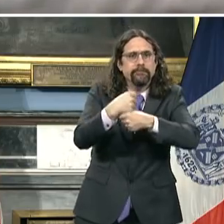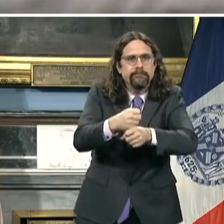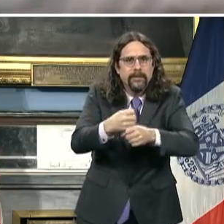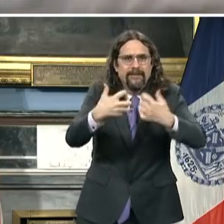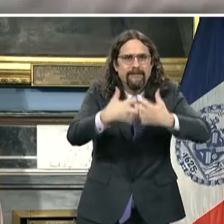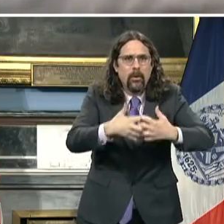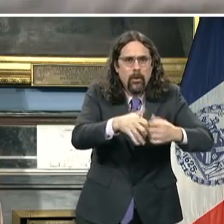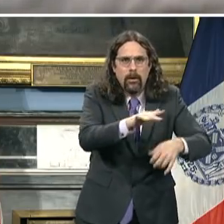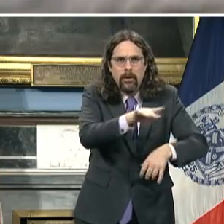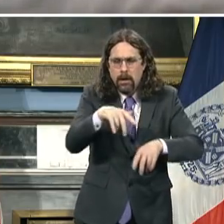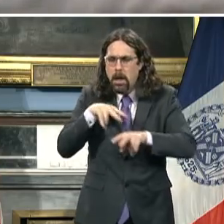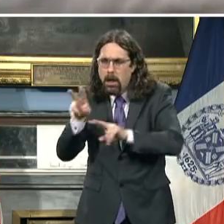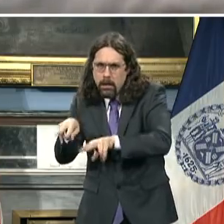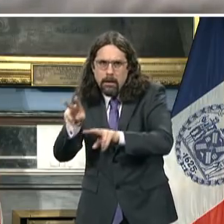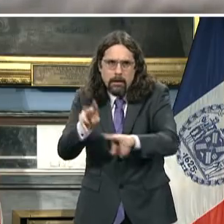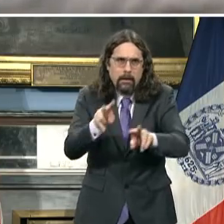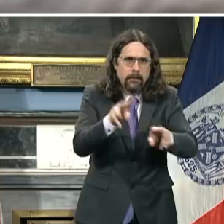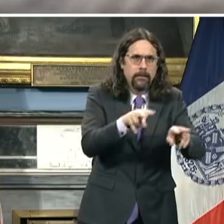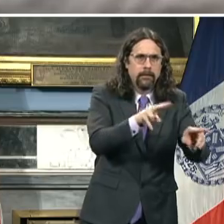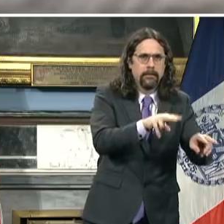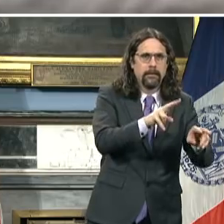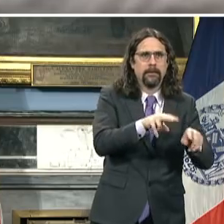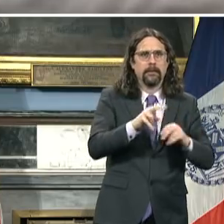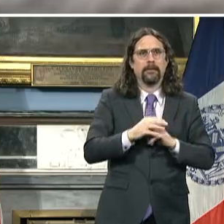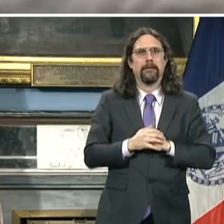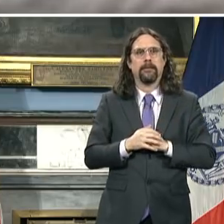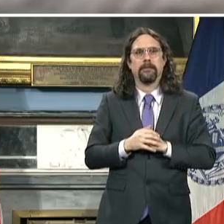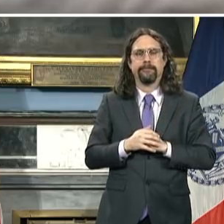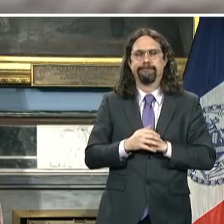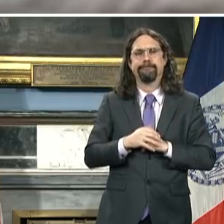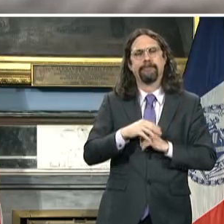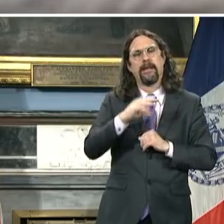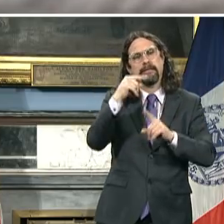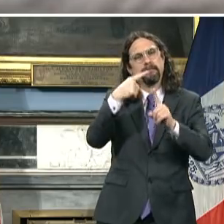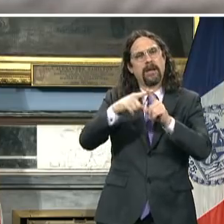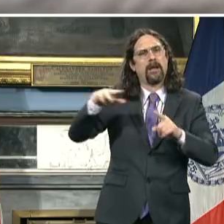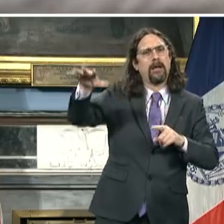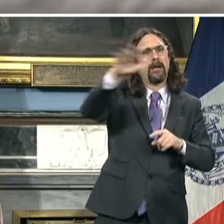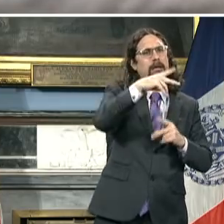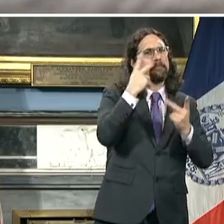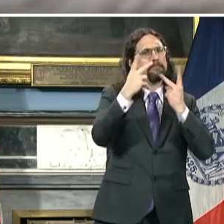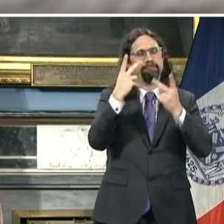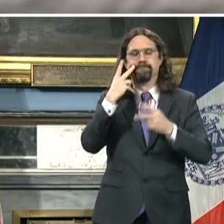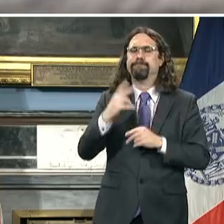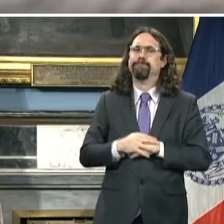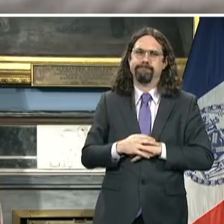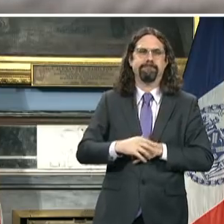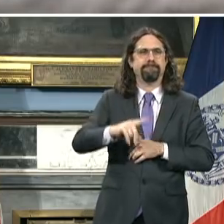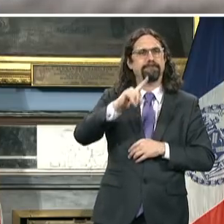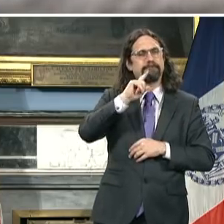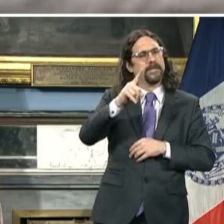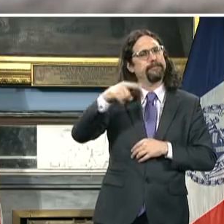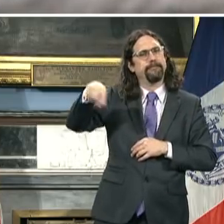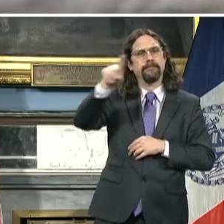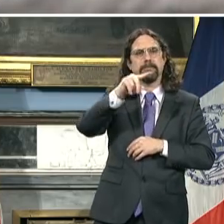THIS REAL SURGE OF EOTMIN OTHAT IT WAS CLEARER THAN EVER THAT NEW YORK CITY IS